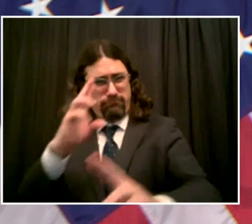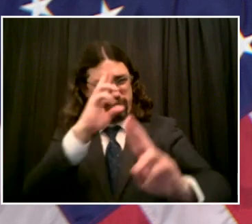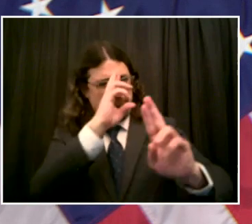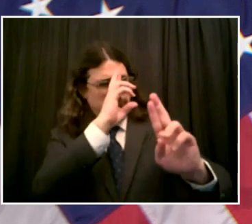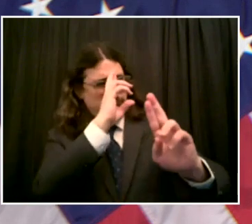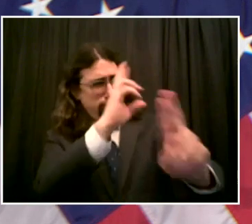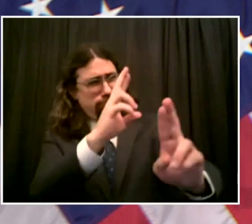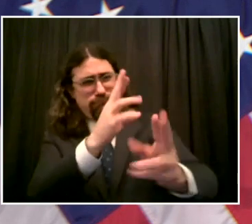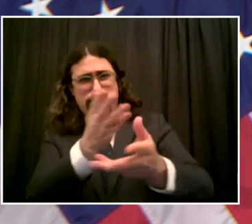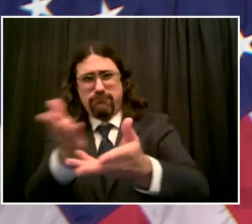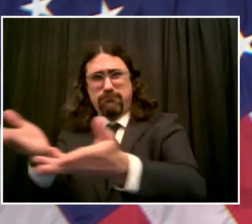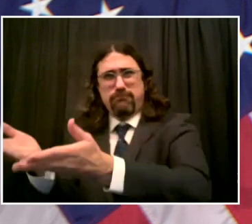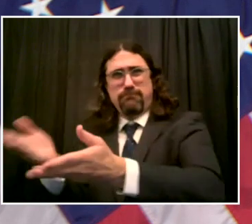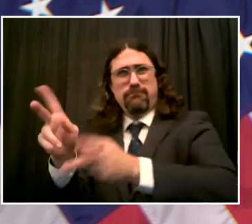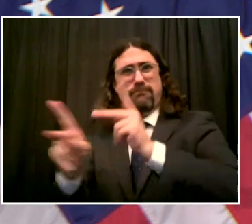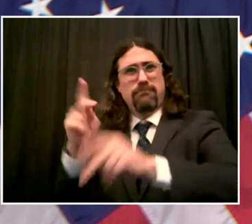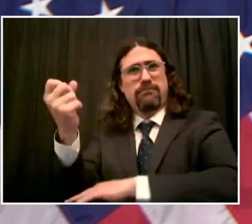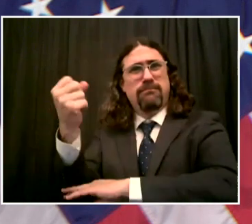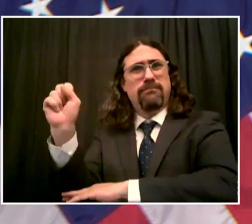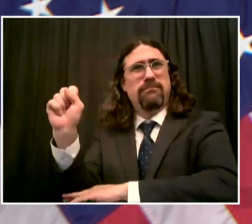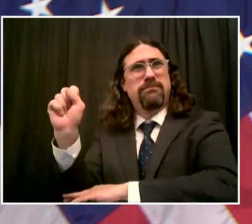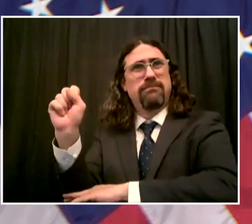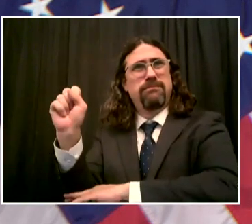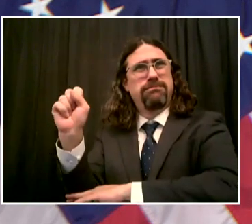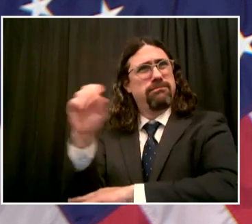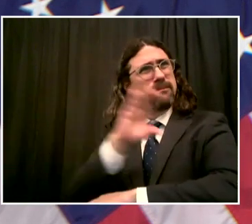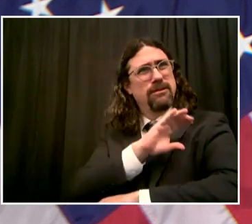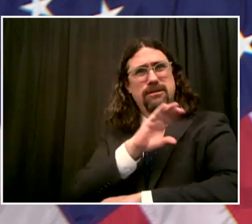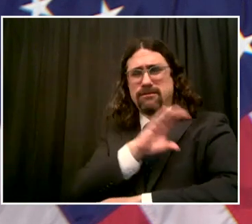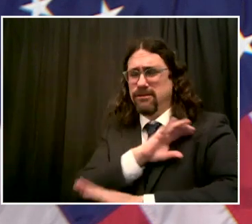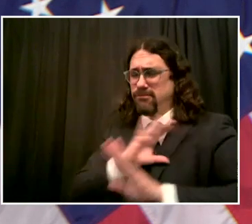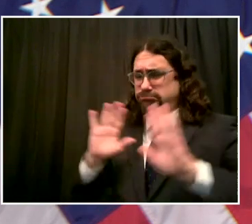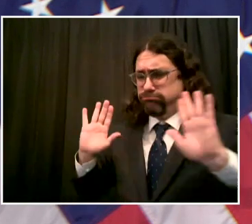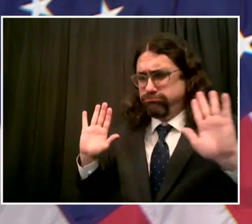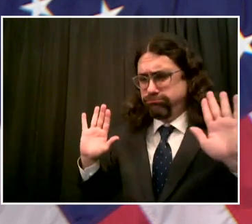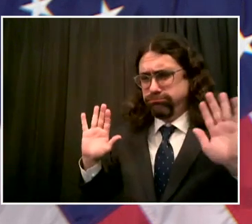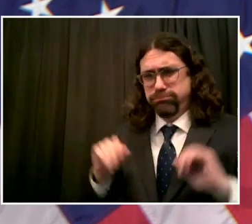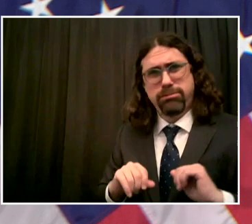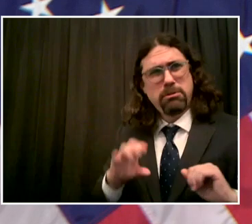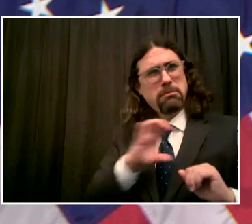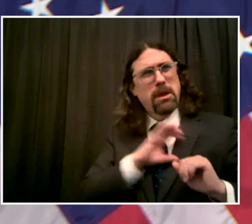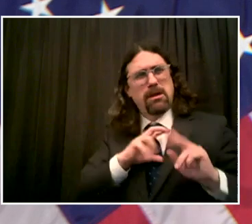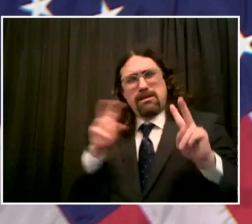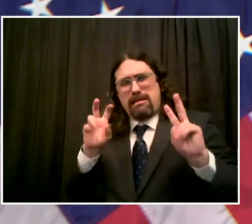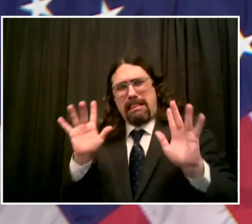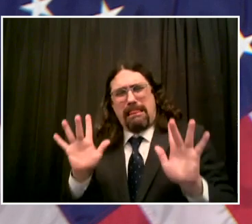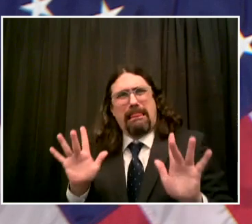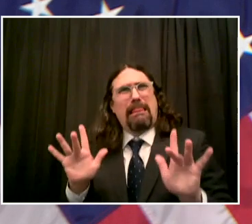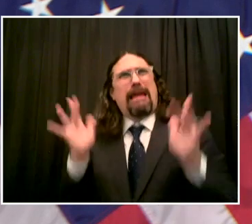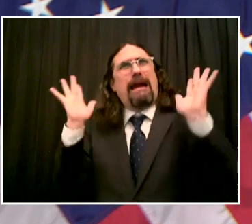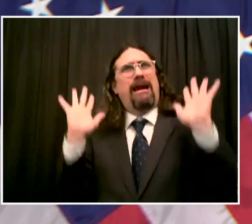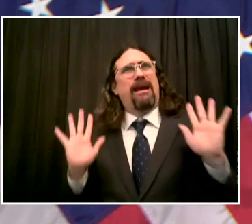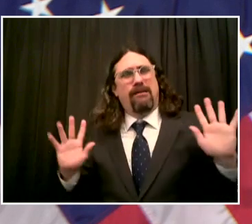ARRESTING THEM. WE ARE ALLOWING THEM TO PROTEST. PEOPLE ARE USING THAT AS COVER